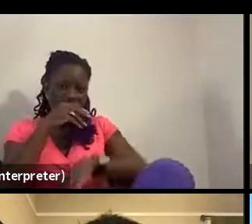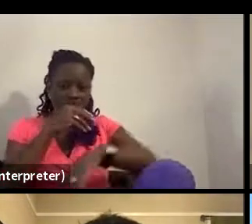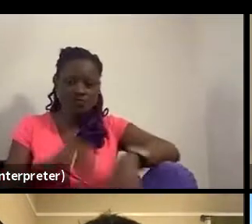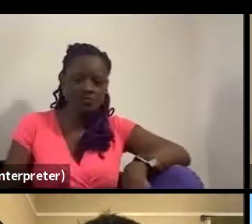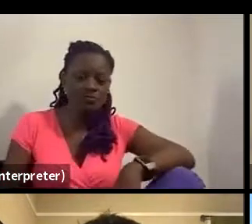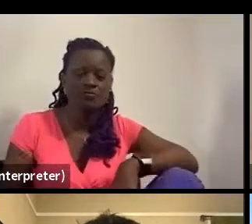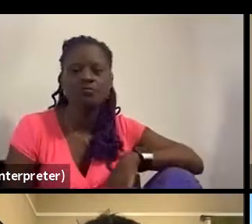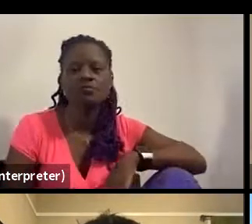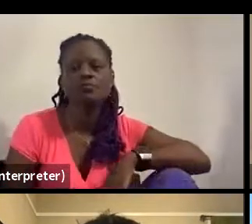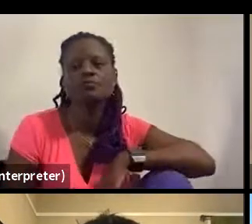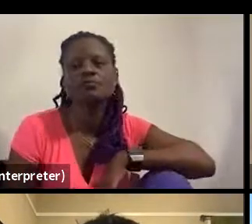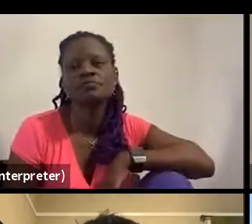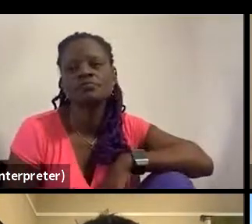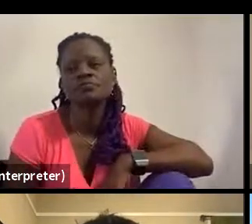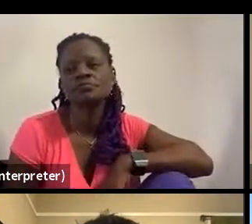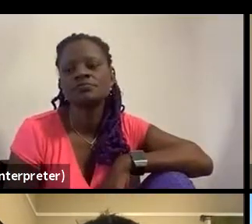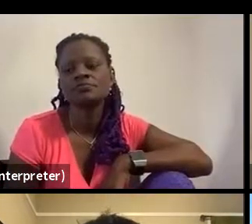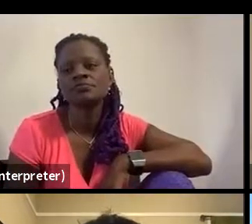You'll just have to ask yourself.